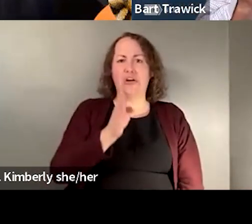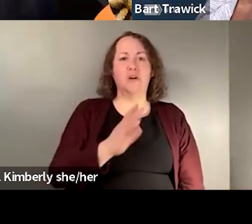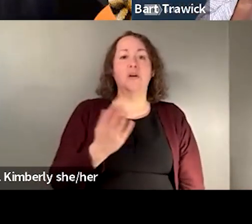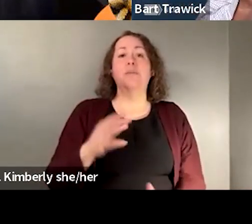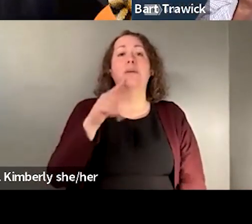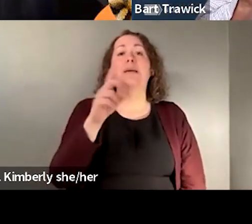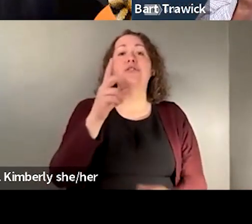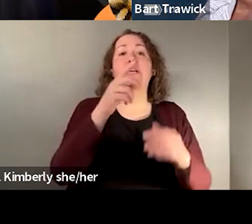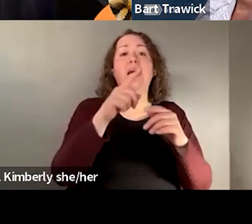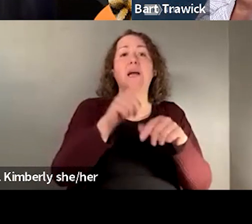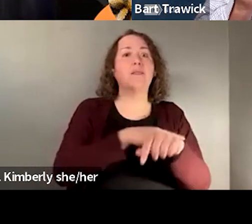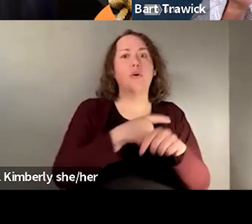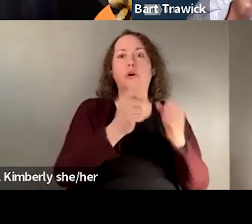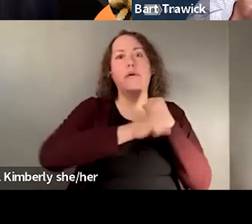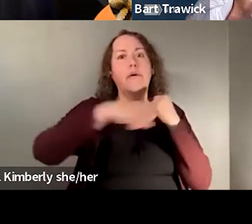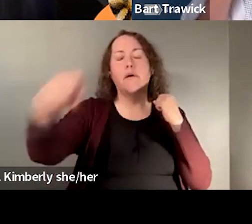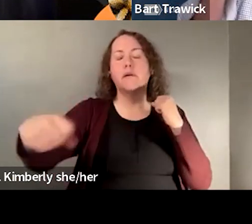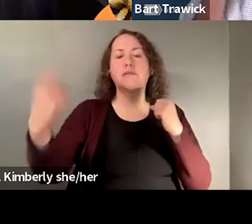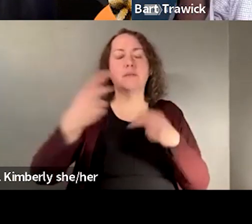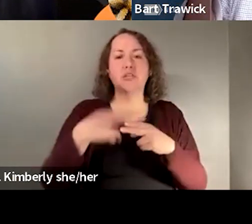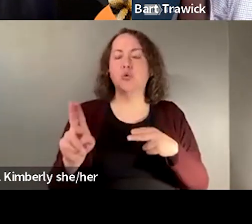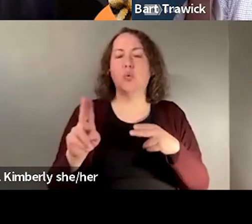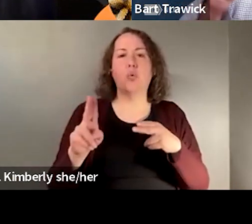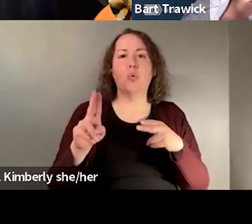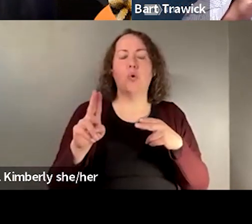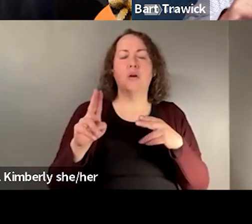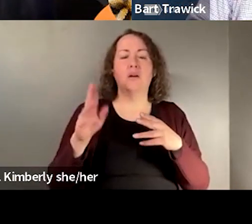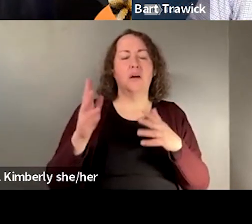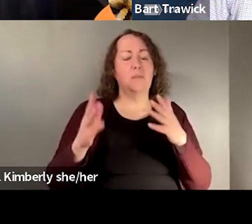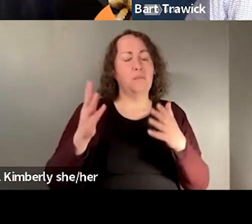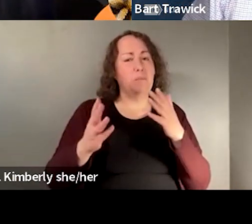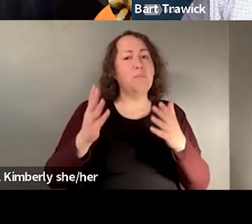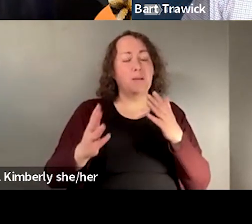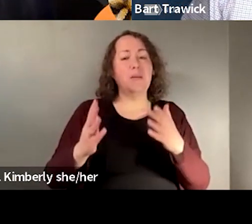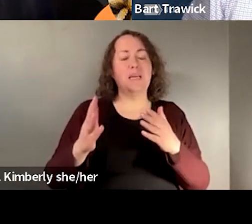something small in the middle, it might look out of order, but we are chronologically --